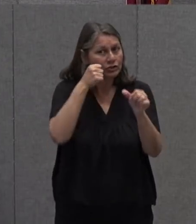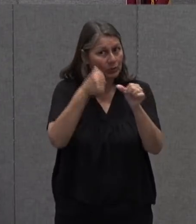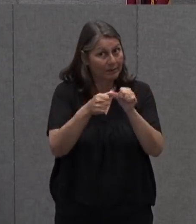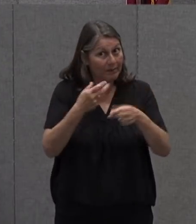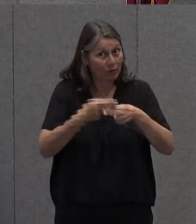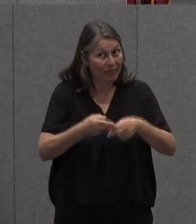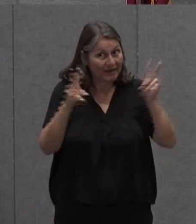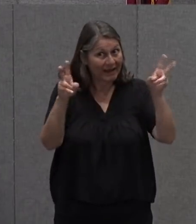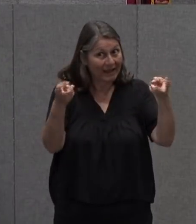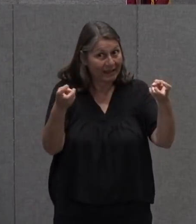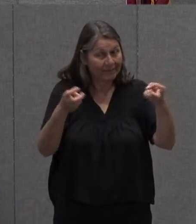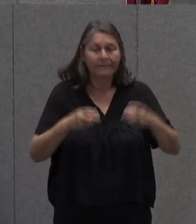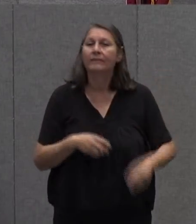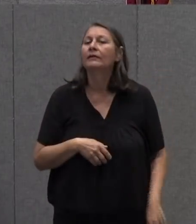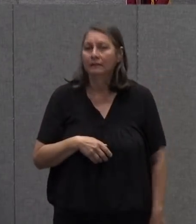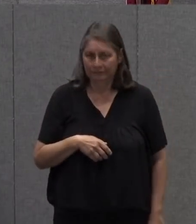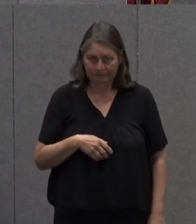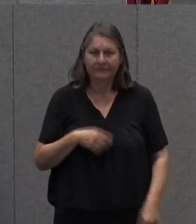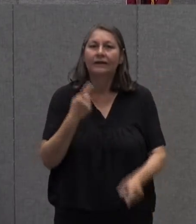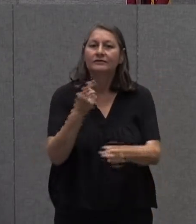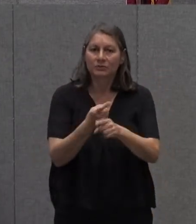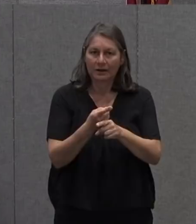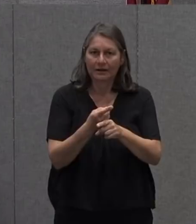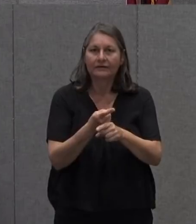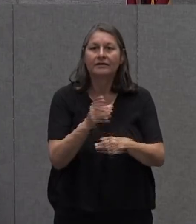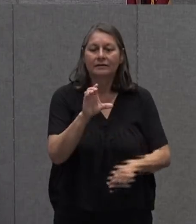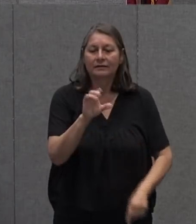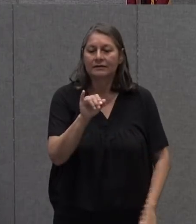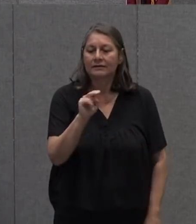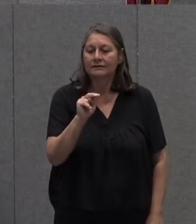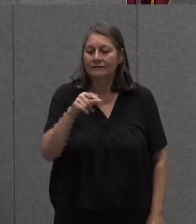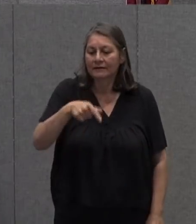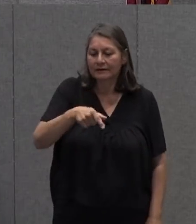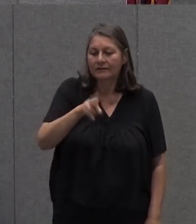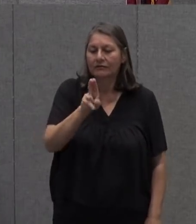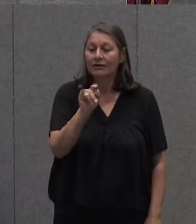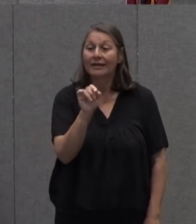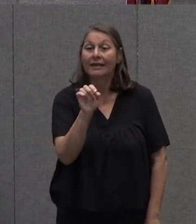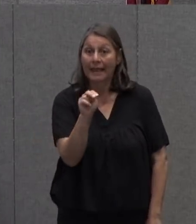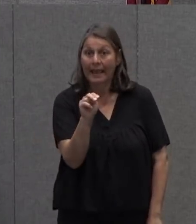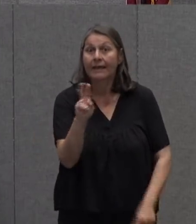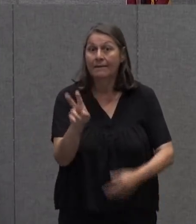That's right, it's called a Cinquain poem. So we're going to finish that up.